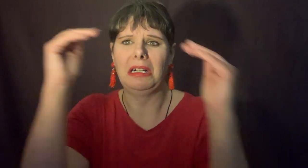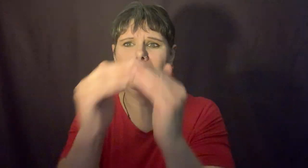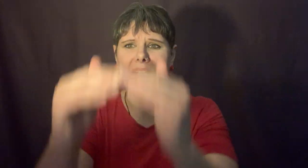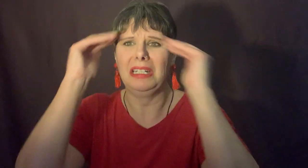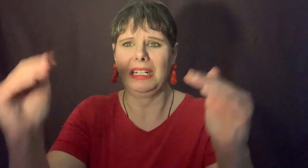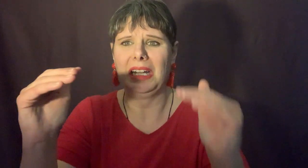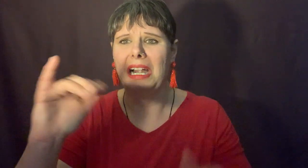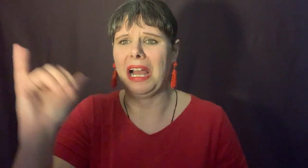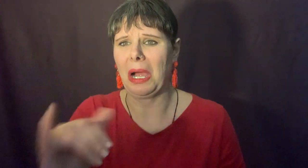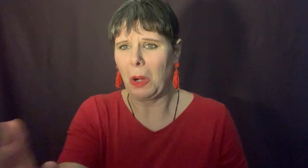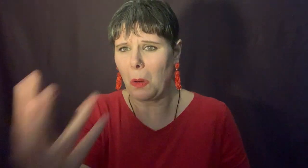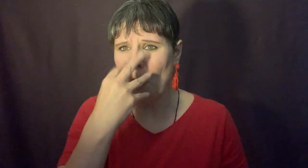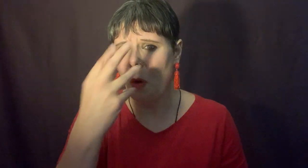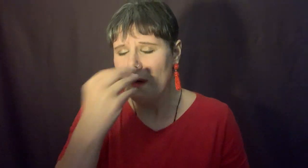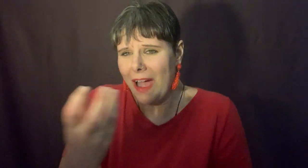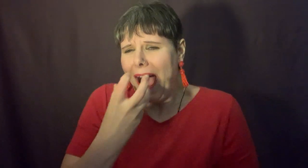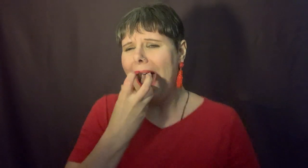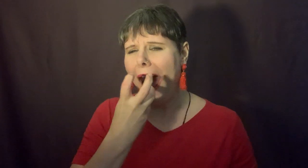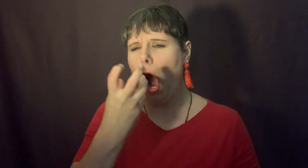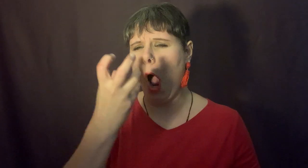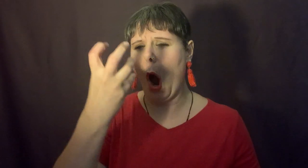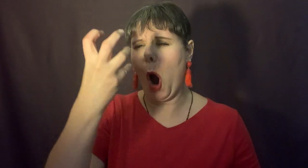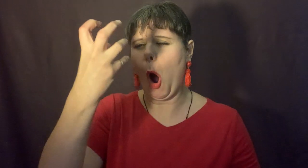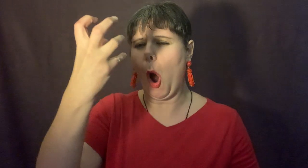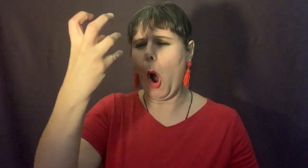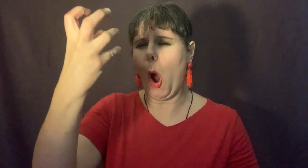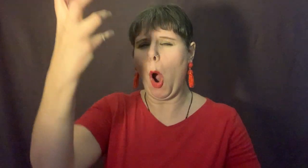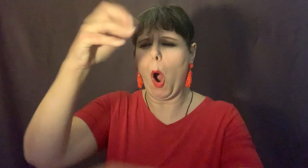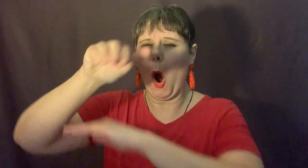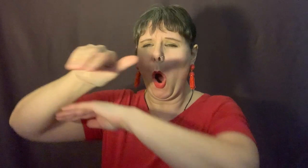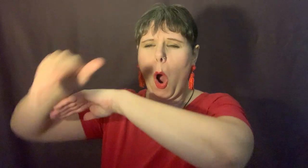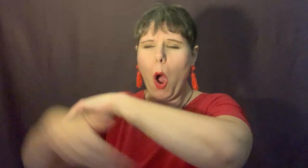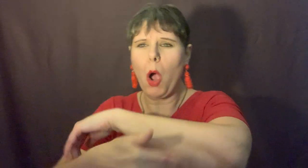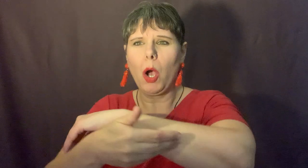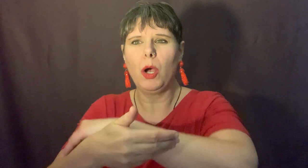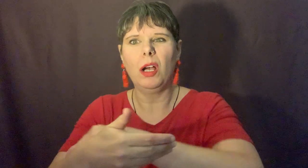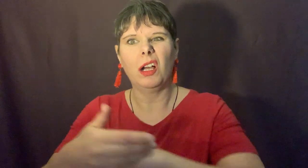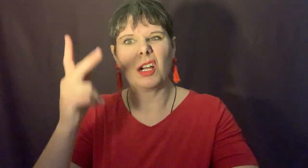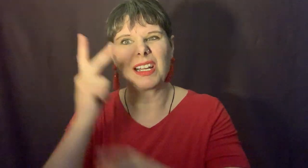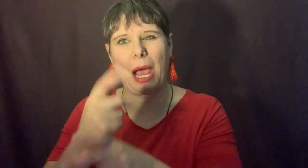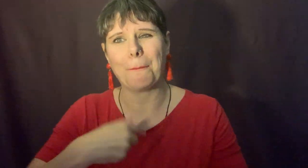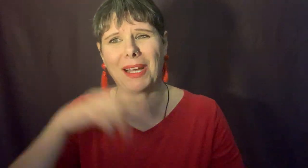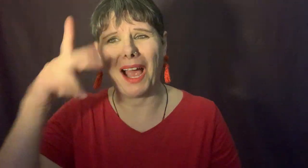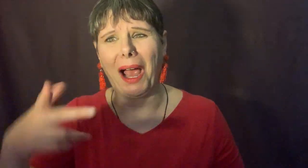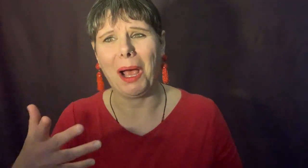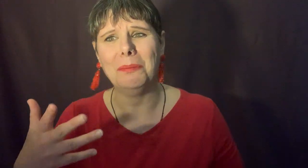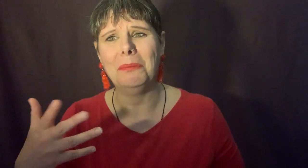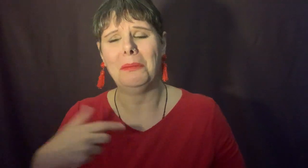Like a wolf howling in the night. Kept me up!